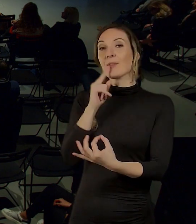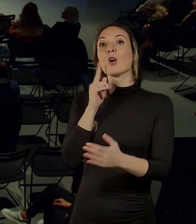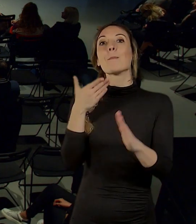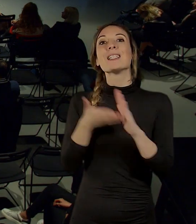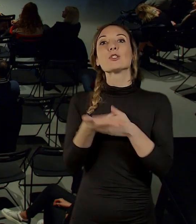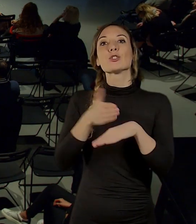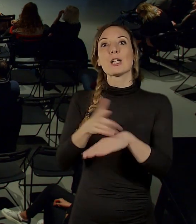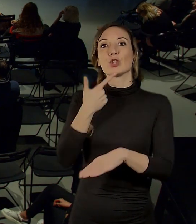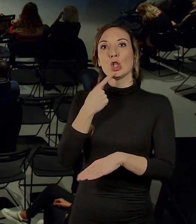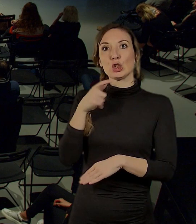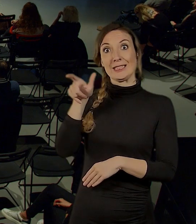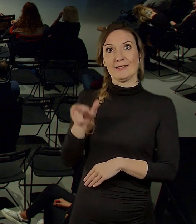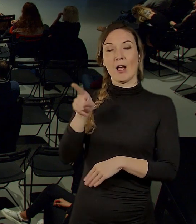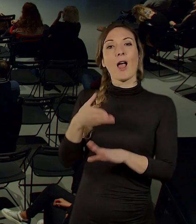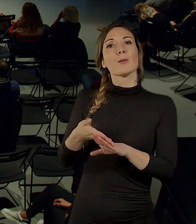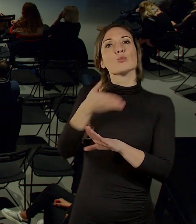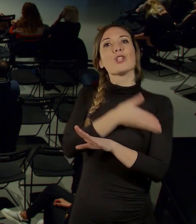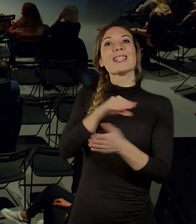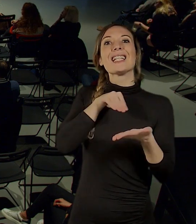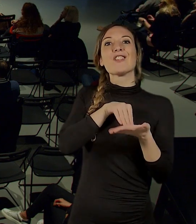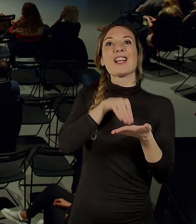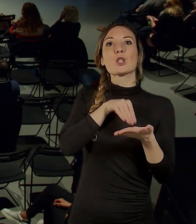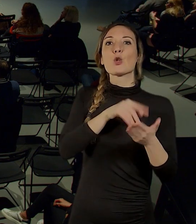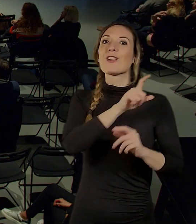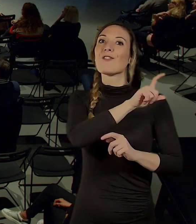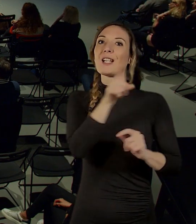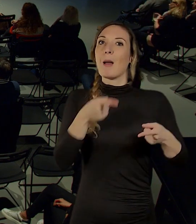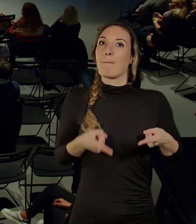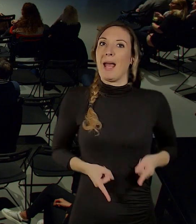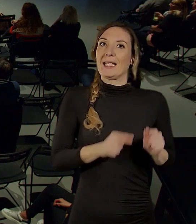was not only the sugar factory, but also other plots of land on which